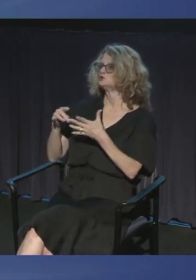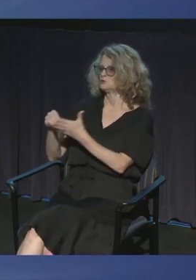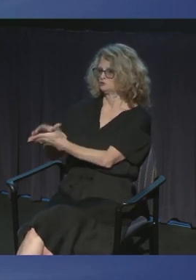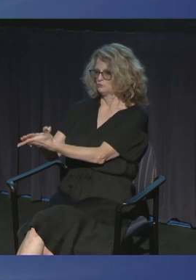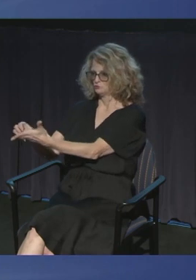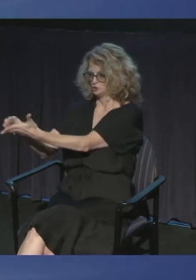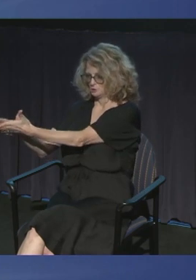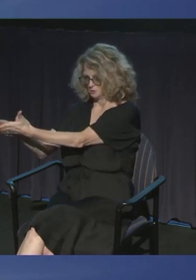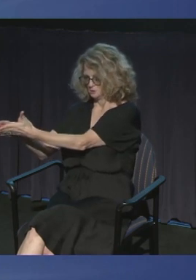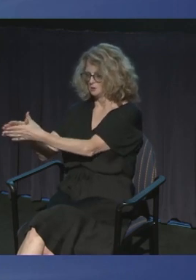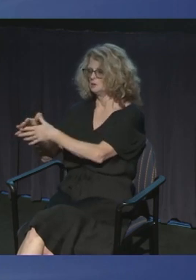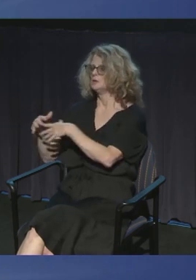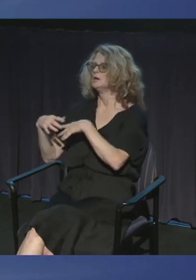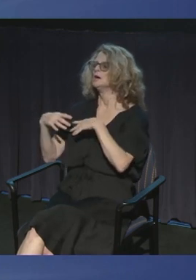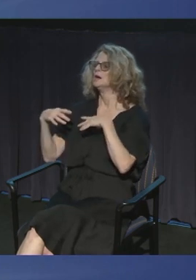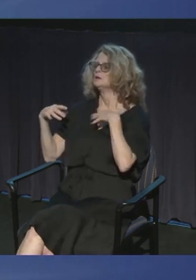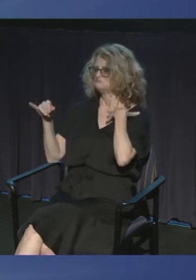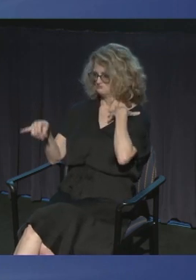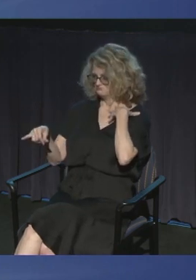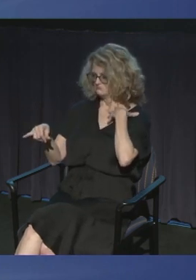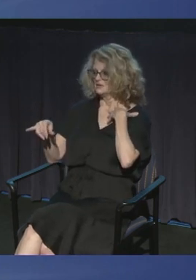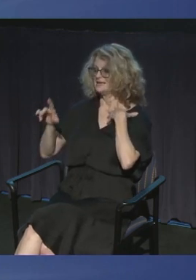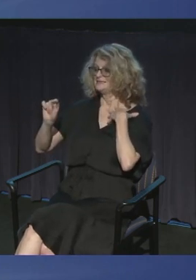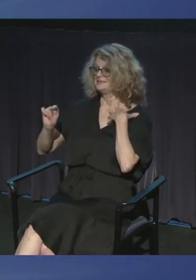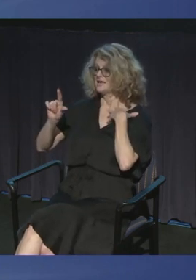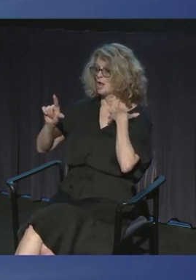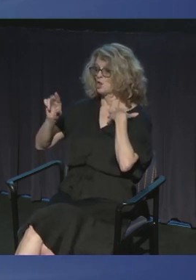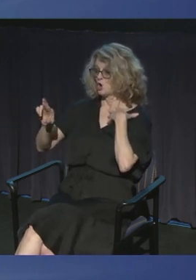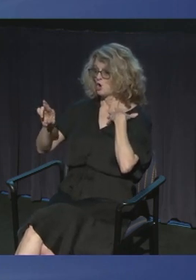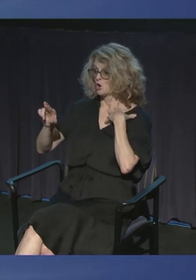THAT IS LEADING ACTIVATION TO INFLAMMAZONE COMPONENTS FOR